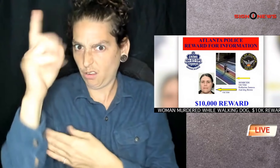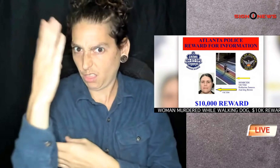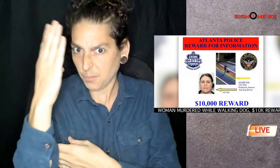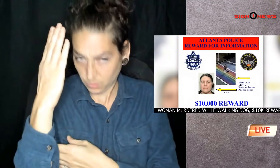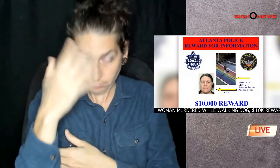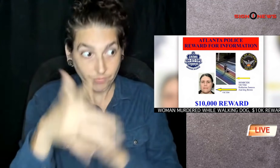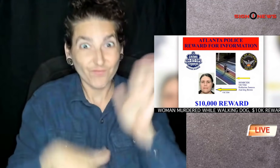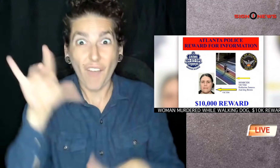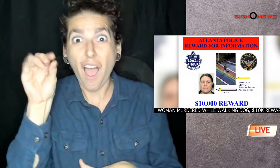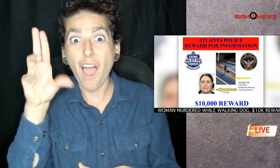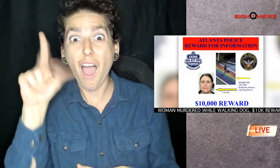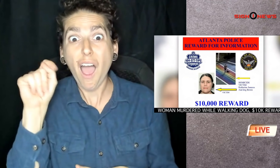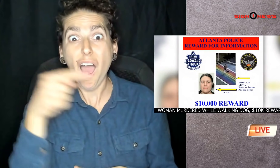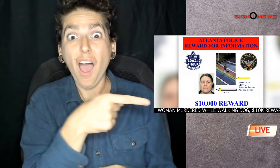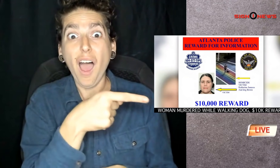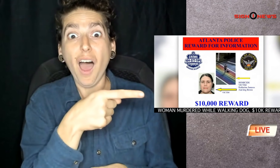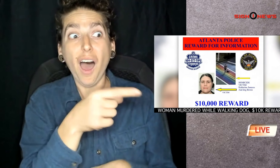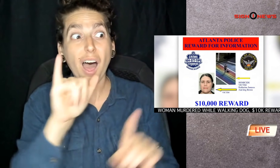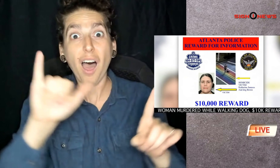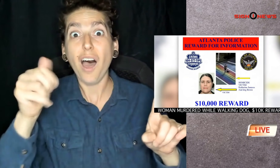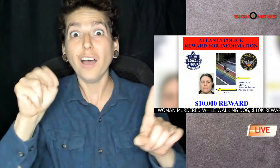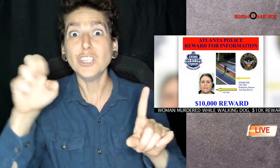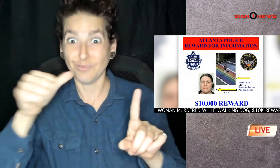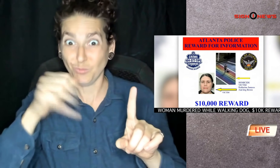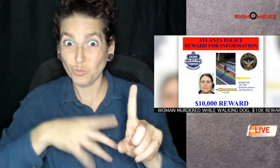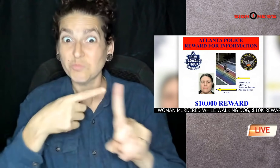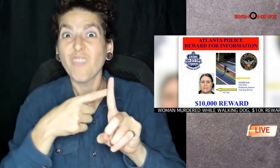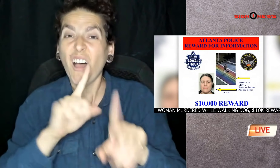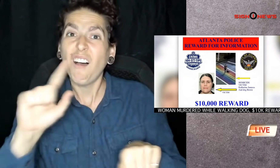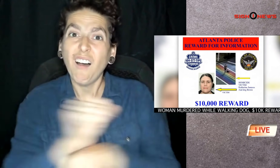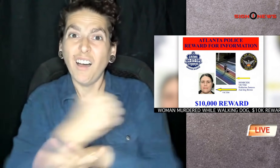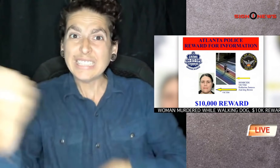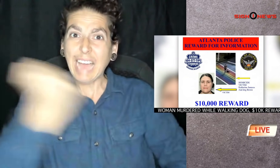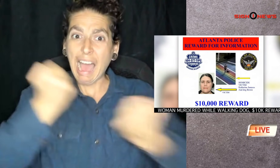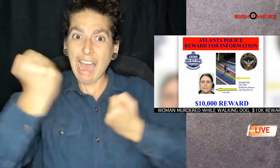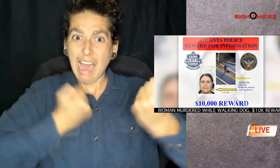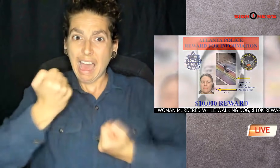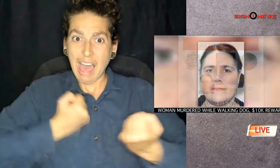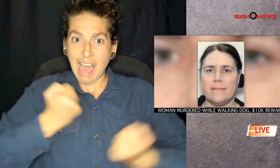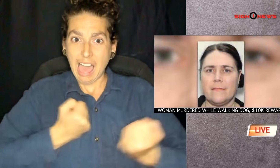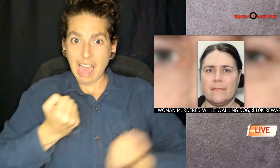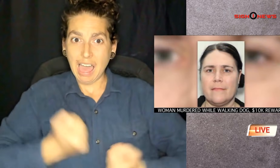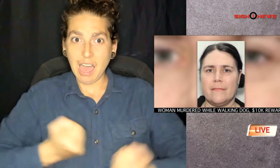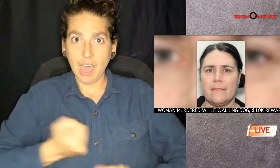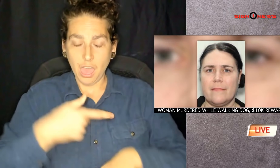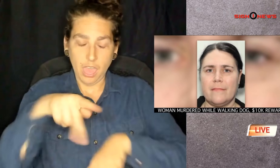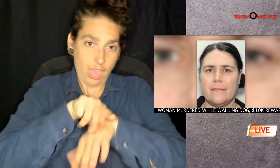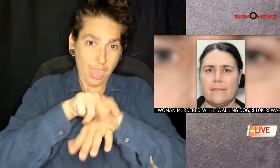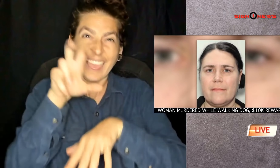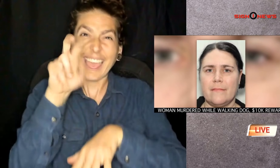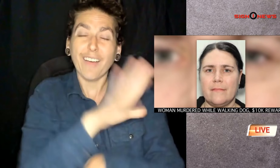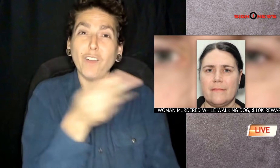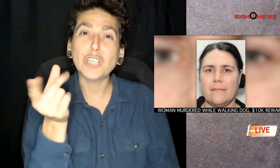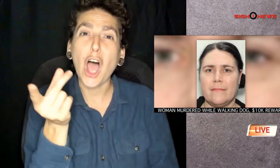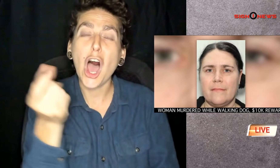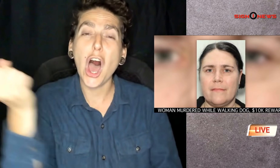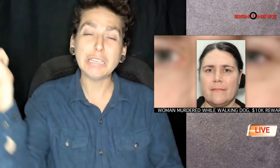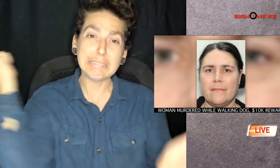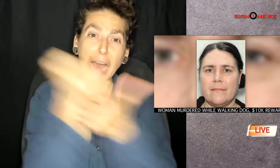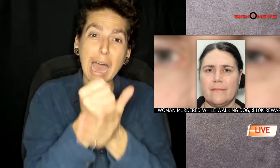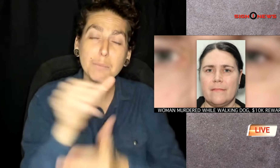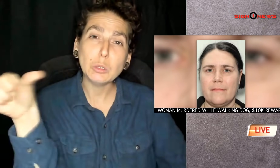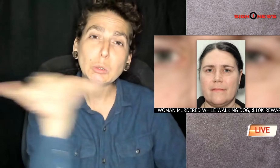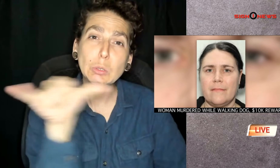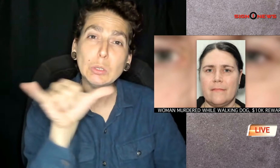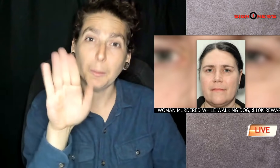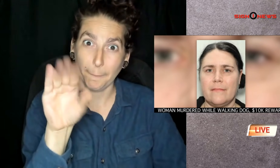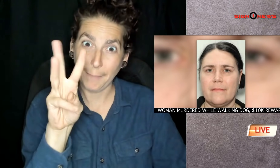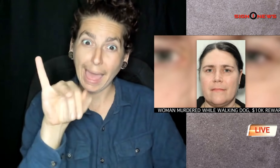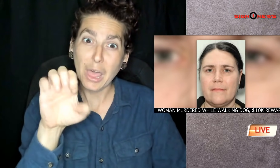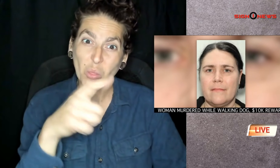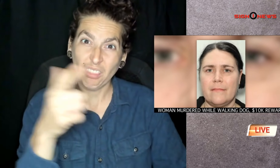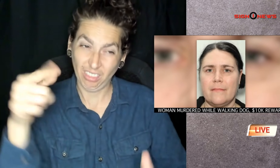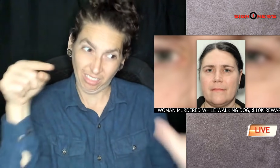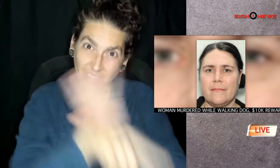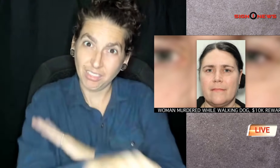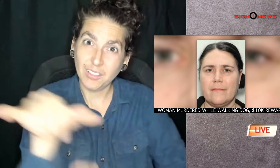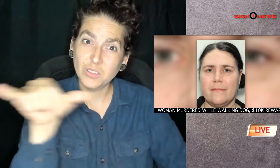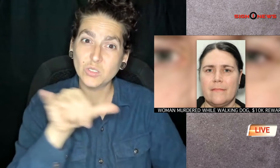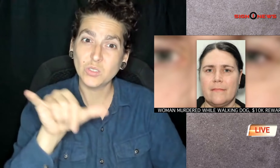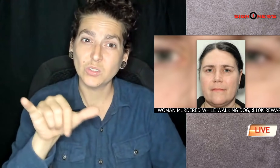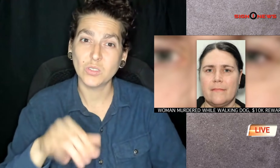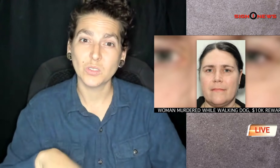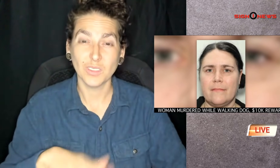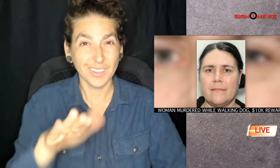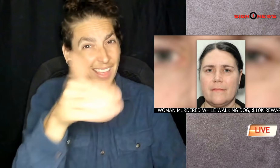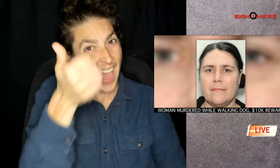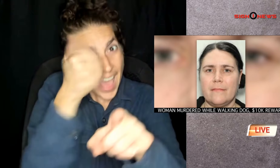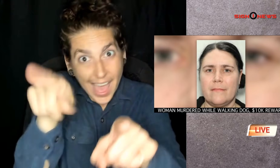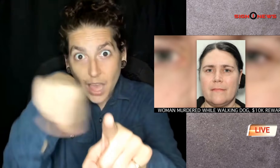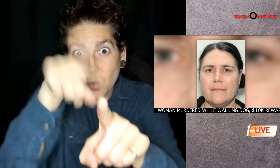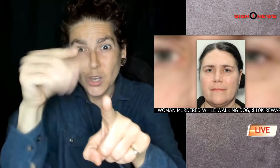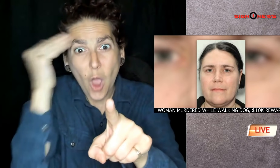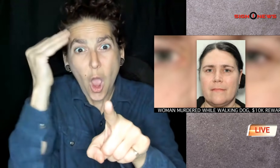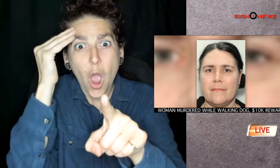1 AM she discovered Janness had been stabbed multiple times her dog Bowie was killed too